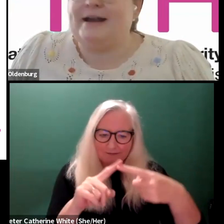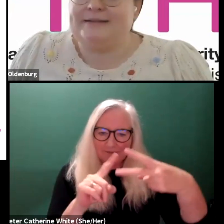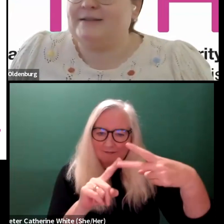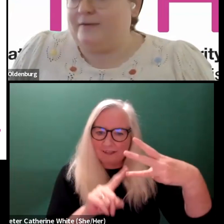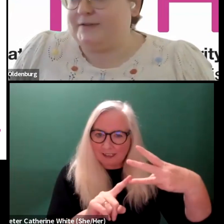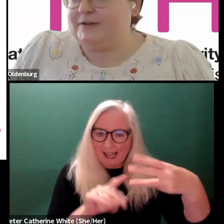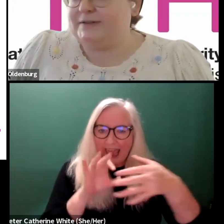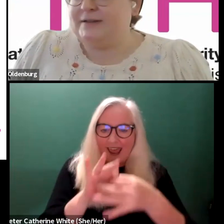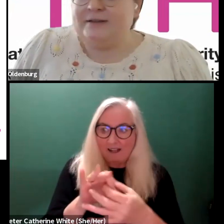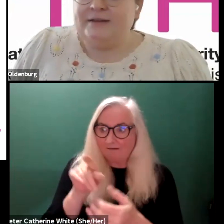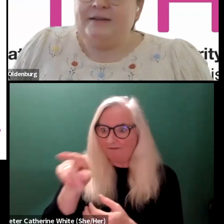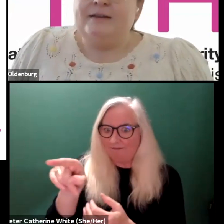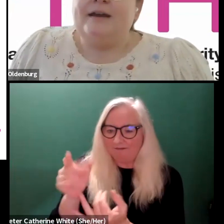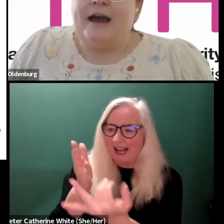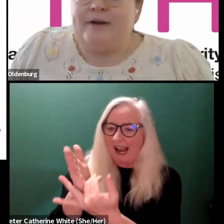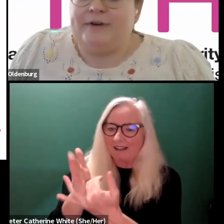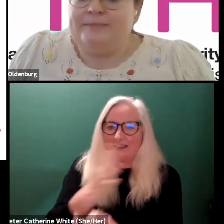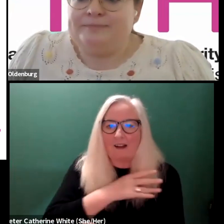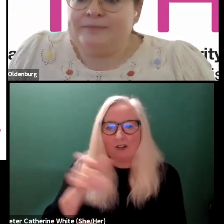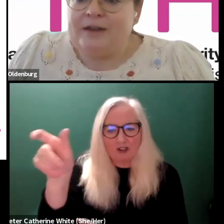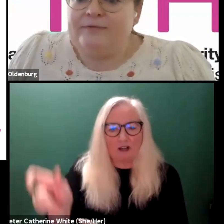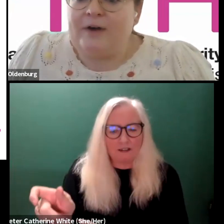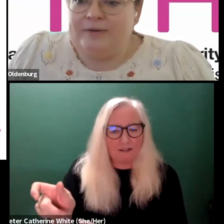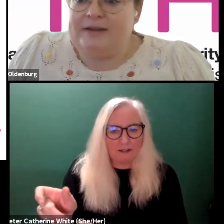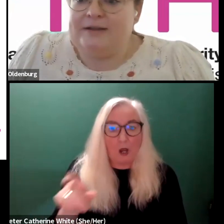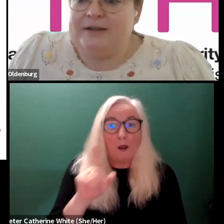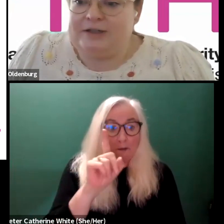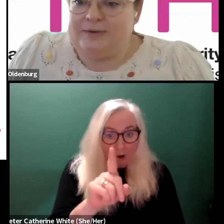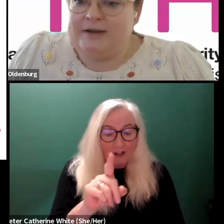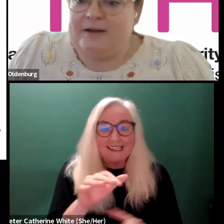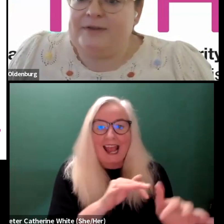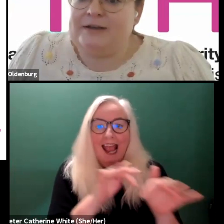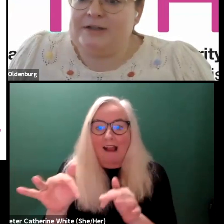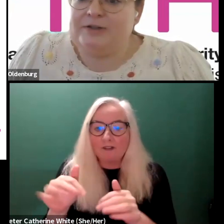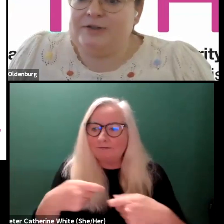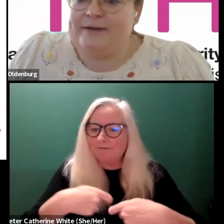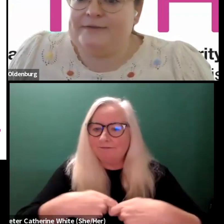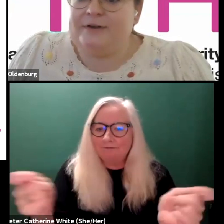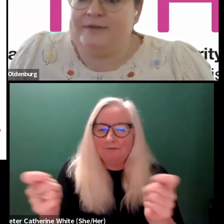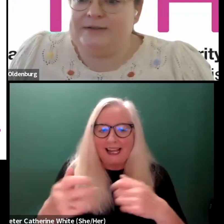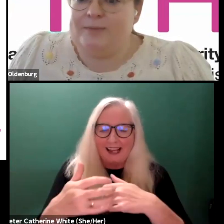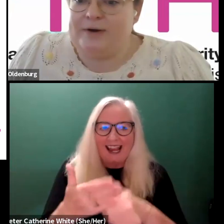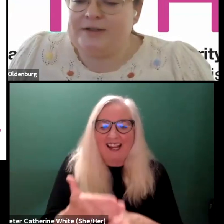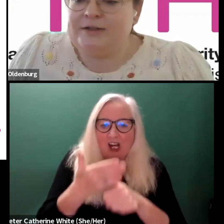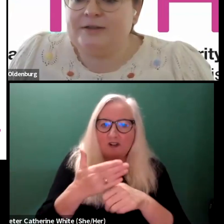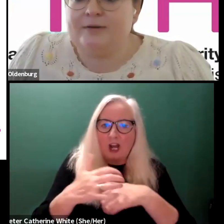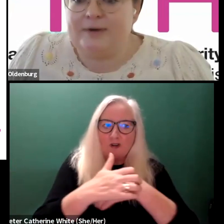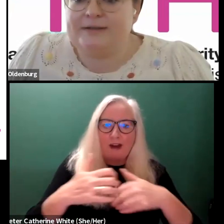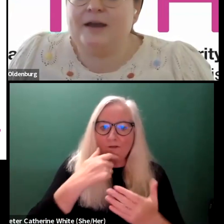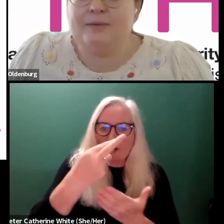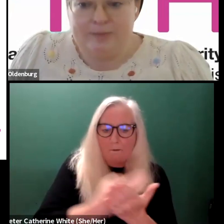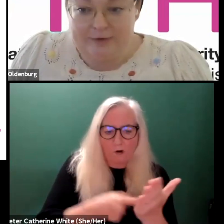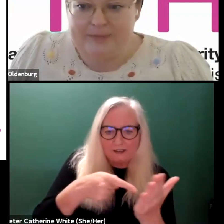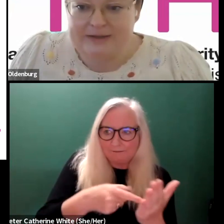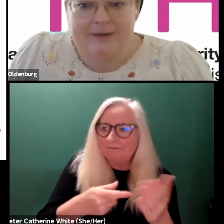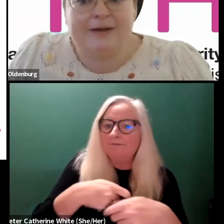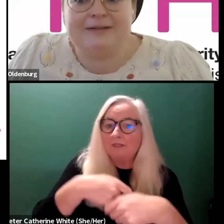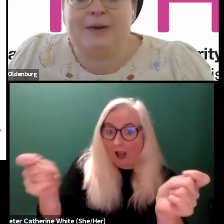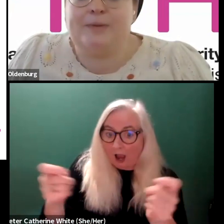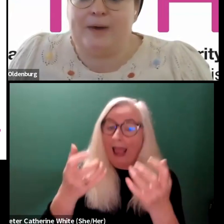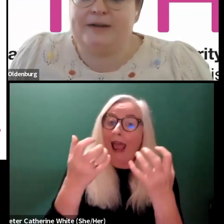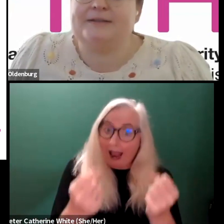However, following the issuing of the initial draft of this report, there was an improvement amongst public bodies across all 3 criteria.